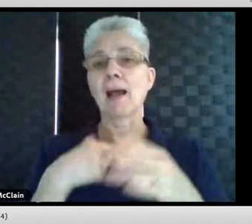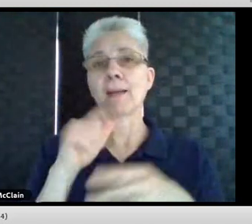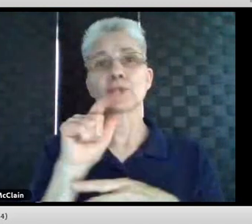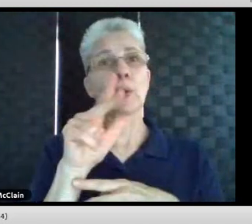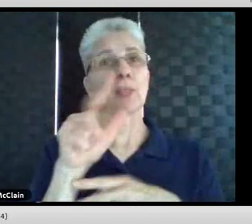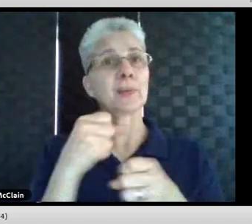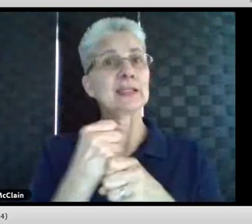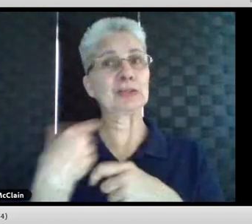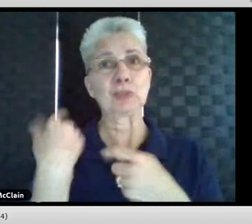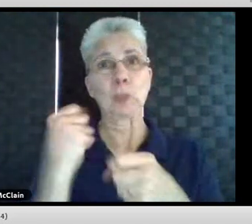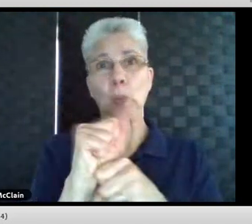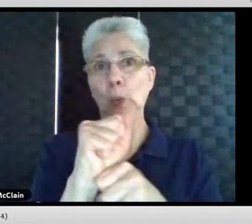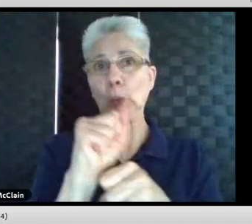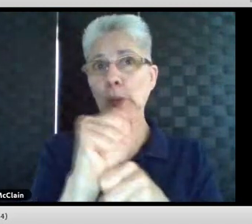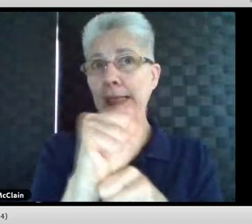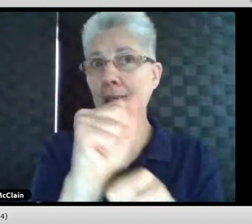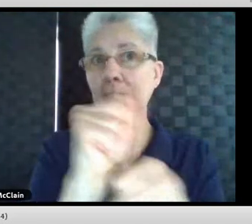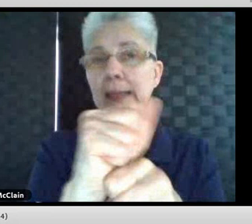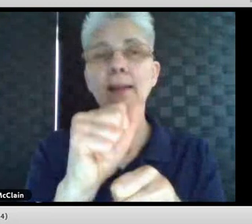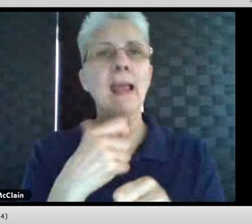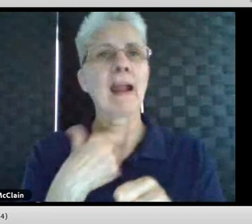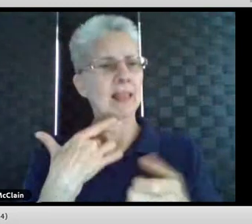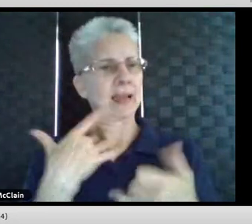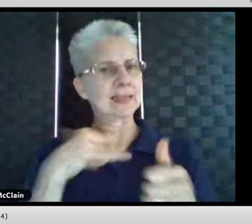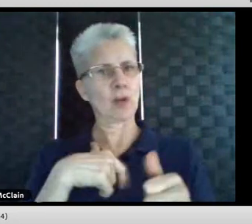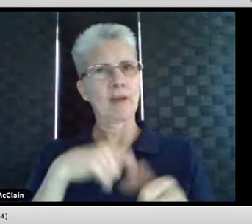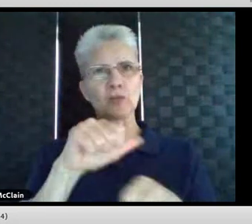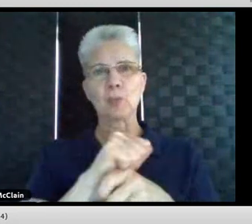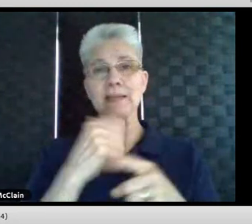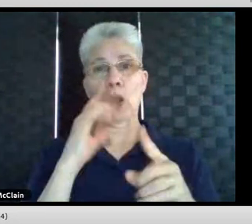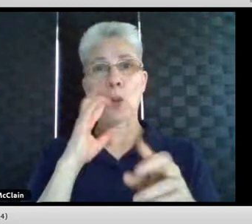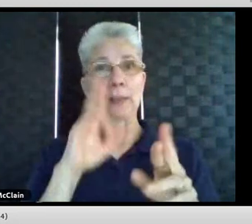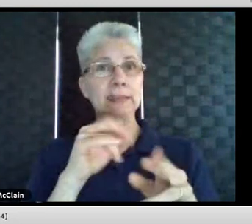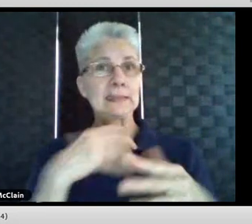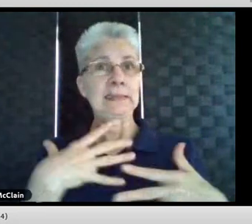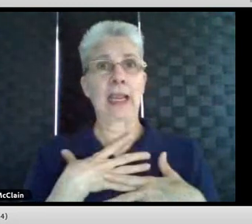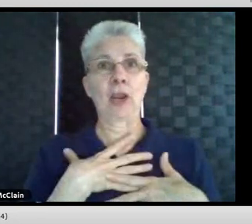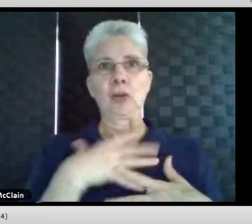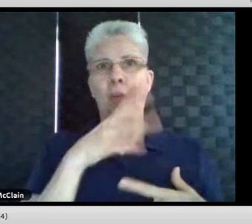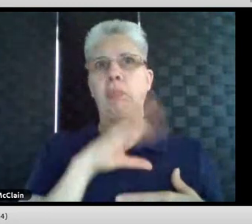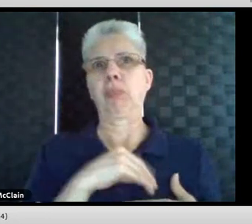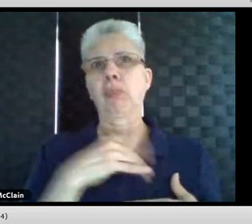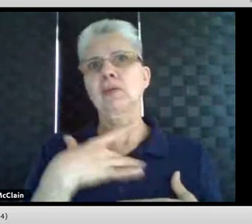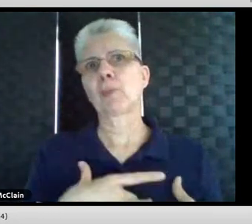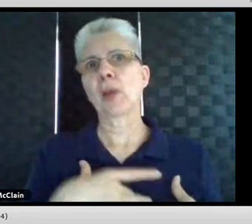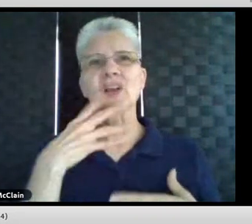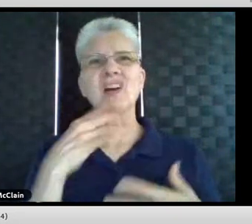and I still feel like I need to practice, and I hope that doesn't scare you or depress you but that's just because I want to do